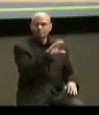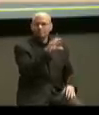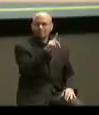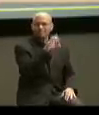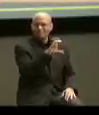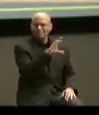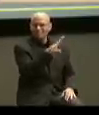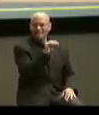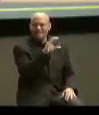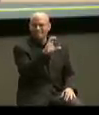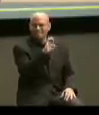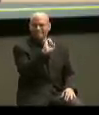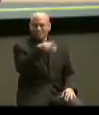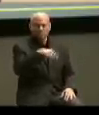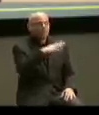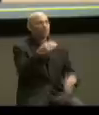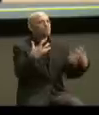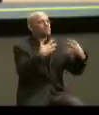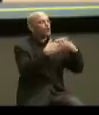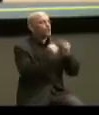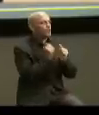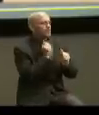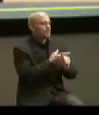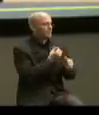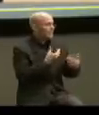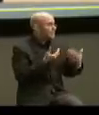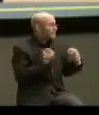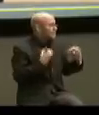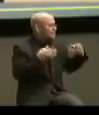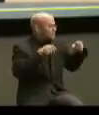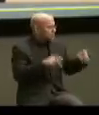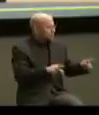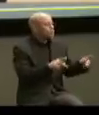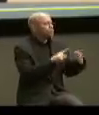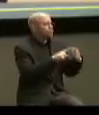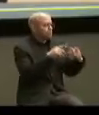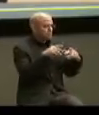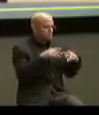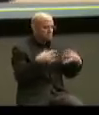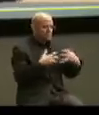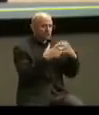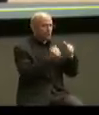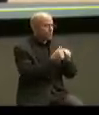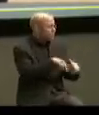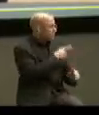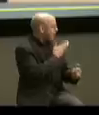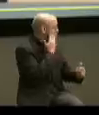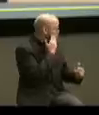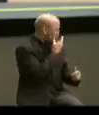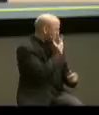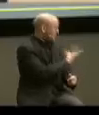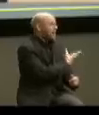CDC, CEQ FOR PARTNERING WITH US ON THIS AND GIVING US AN OPPORTUNITY TO PARTNER WITH YOU. I'M SURE YOU'RE SEEING IT.